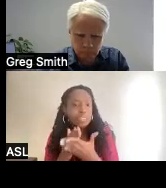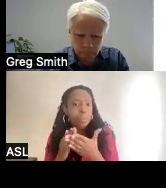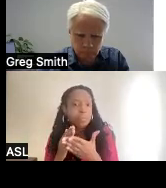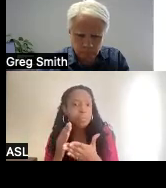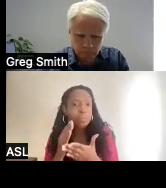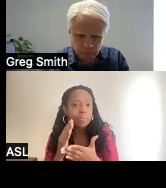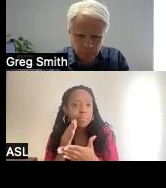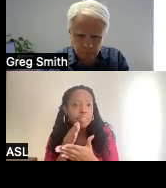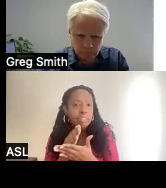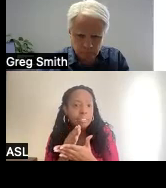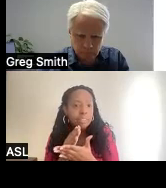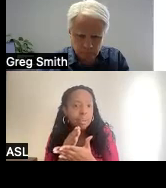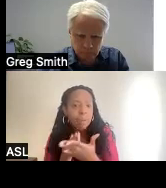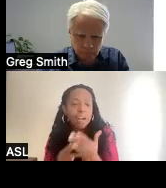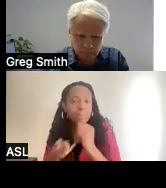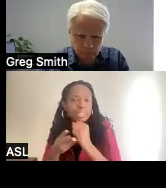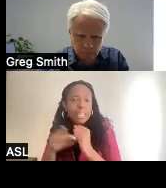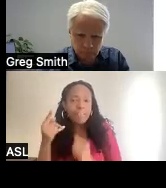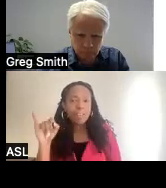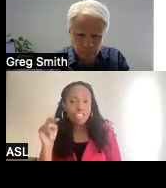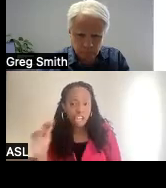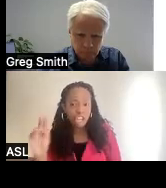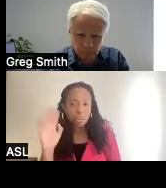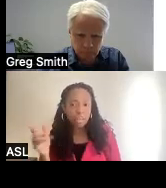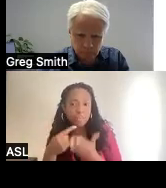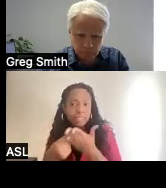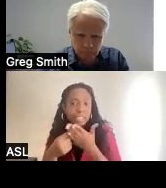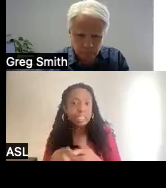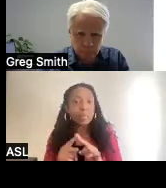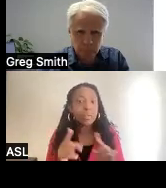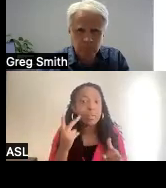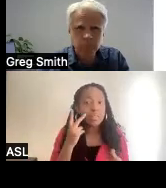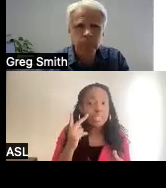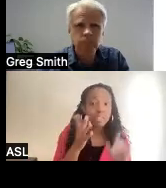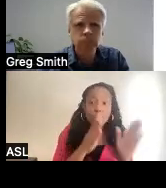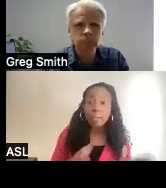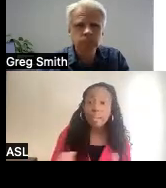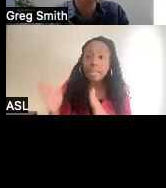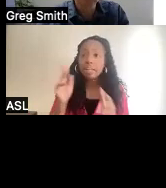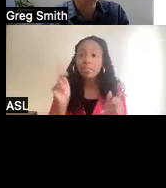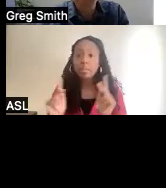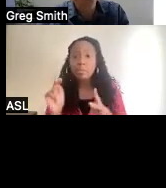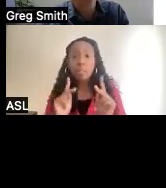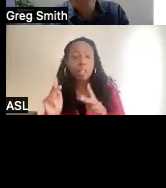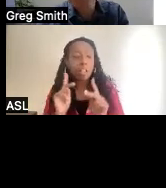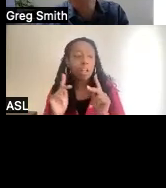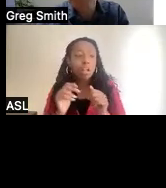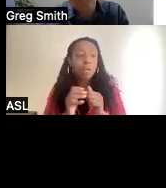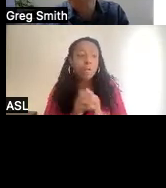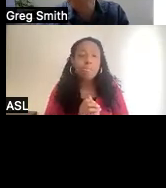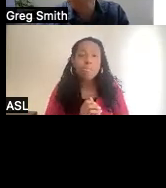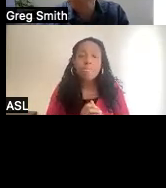but it is a huge aspect now of what we look at when we plan for people um and ultimately my